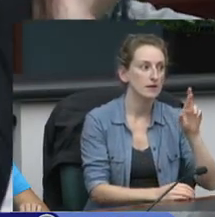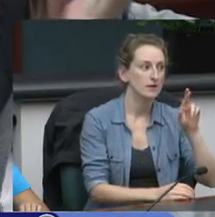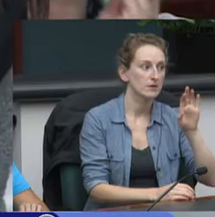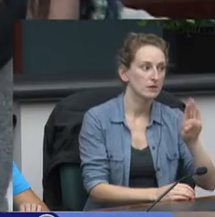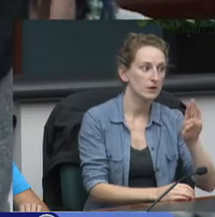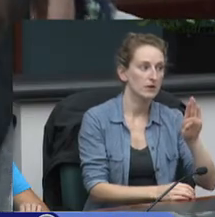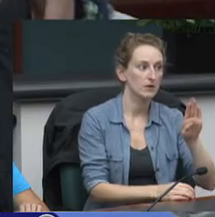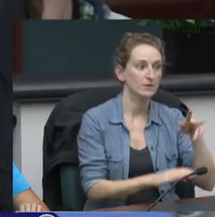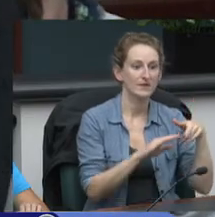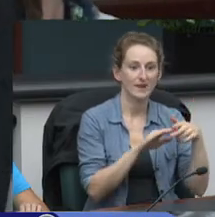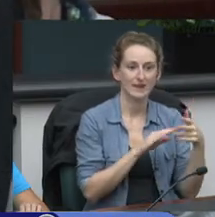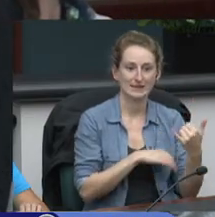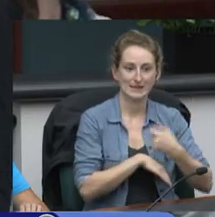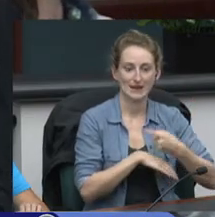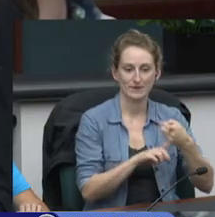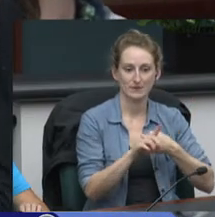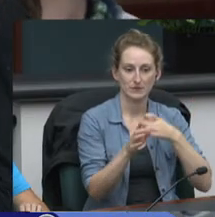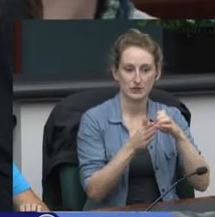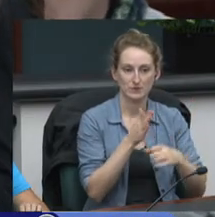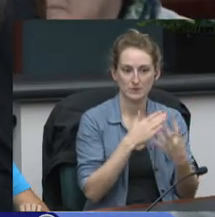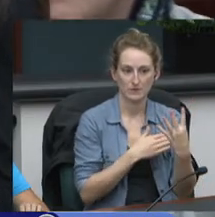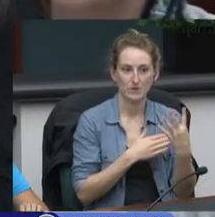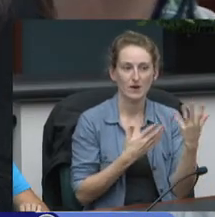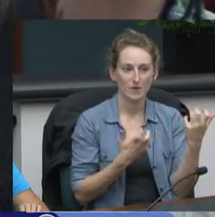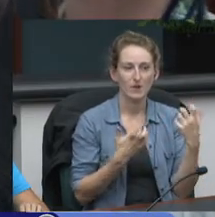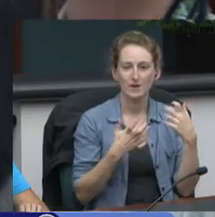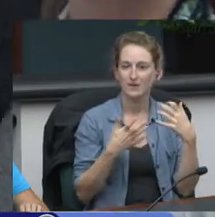basically I'm actually just gonna read a little bit from walkable city rules by